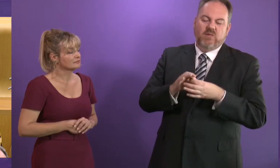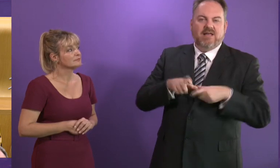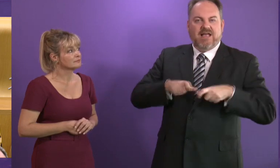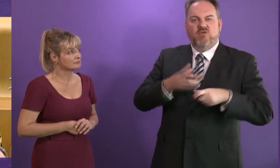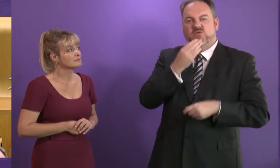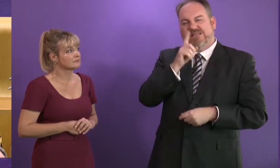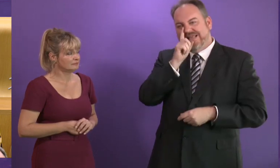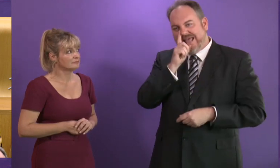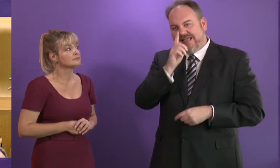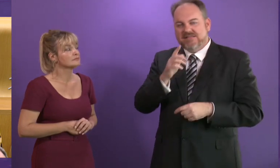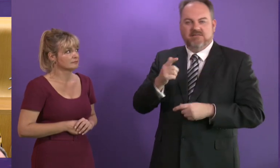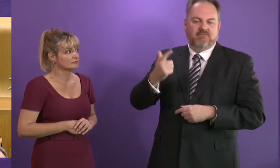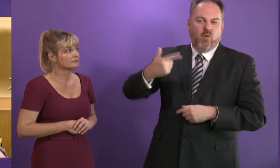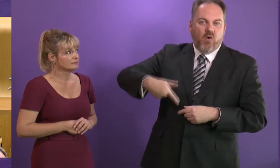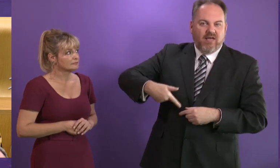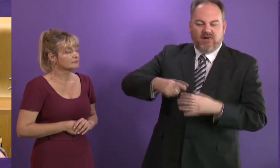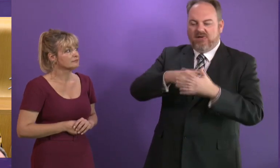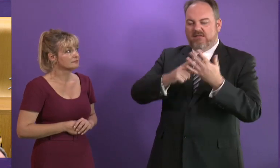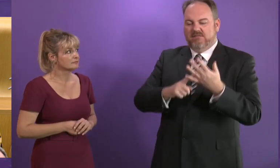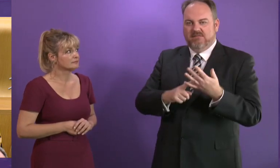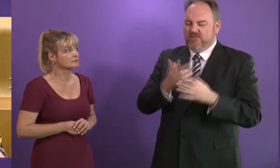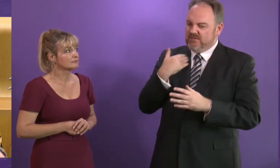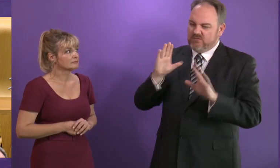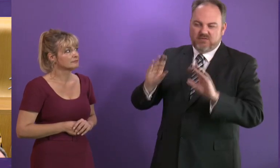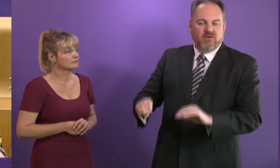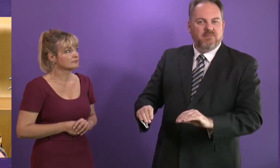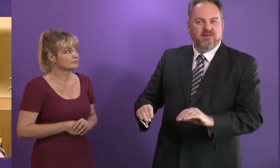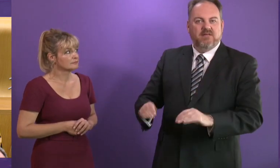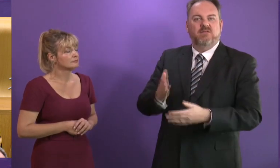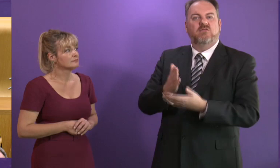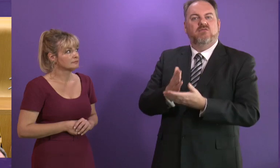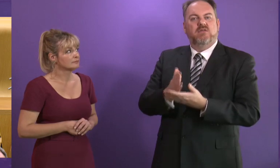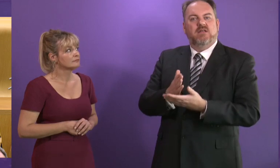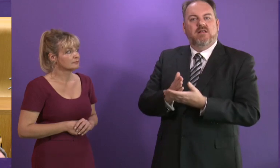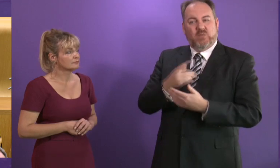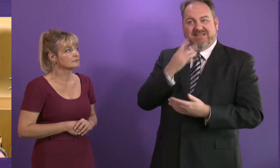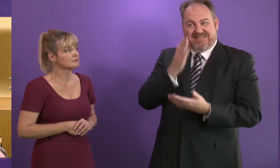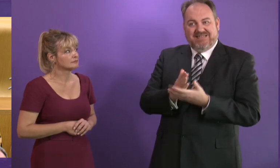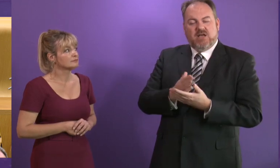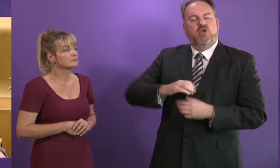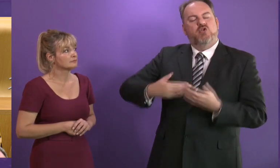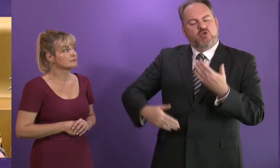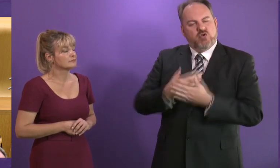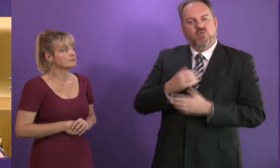change and a new economic direction—a genuine Scottish green new deal, not a Tory-lite economic